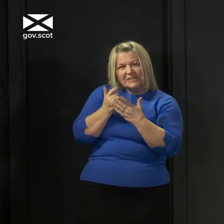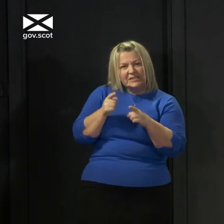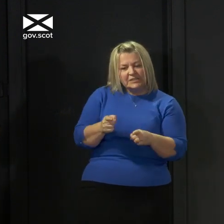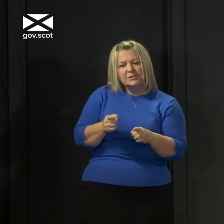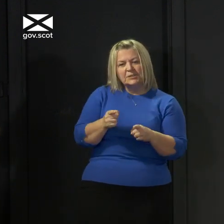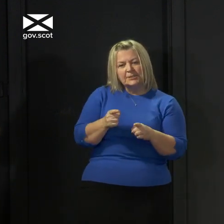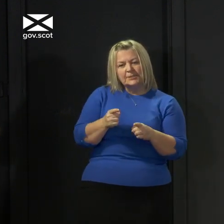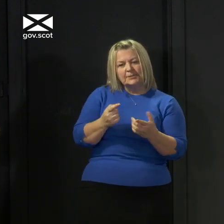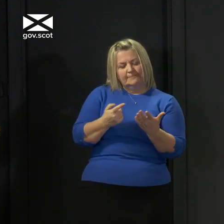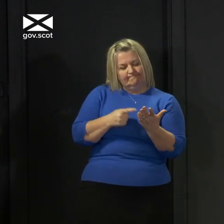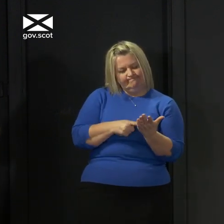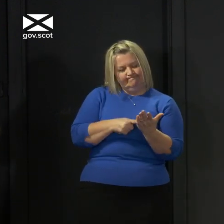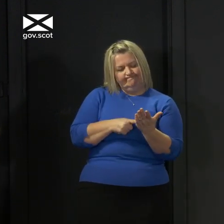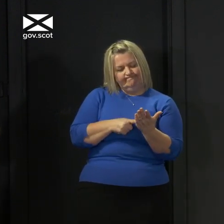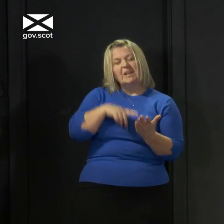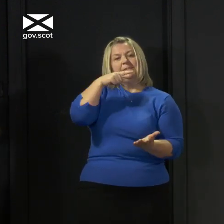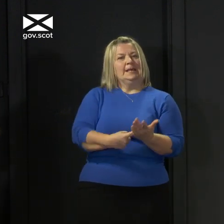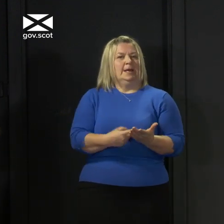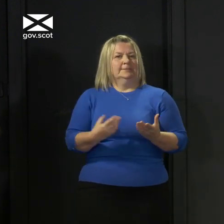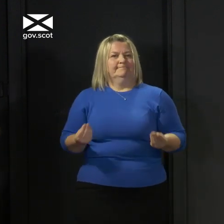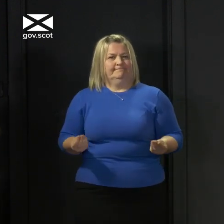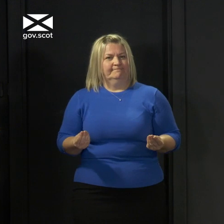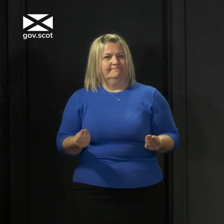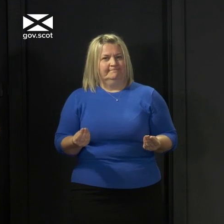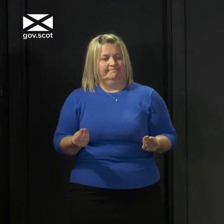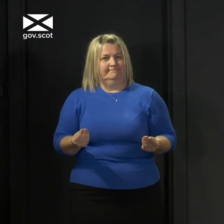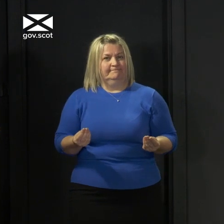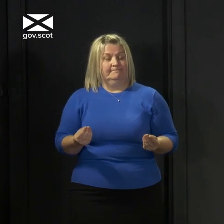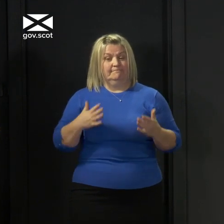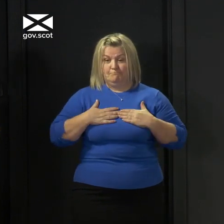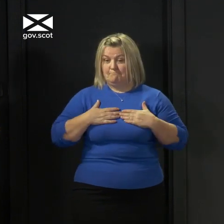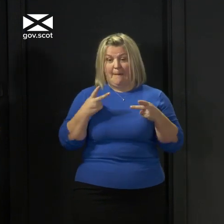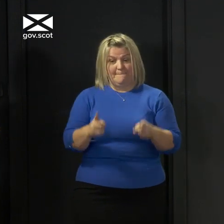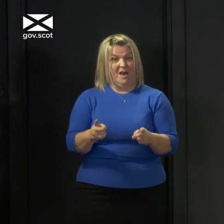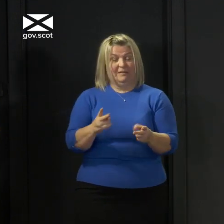clearly about suppressing this virus making sure we don't overwhelm our